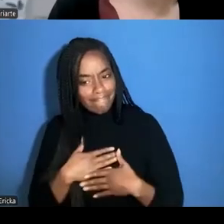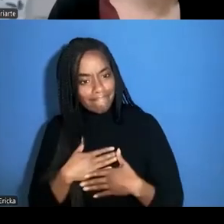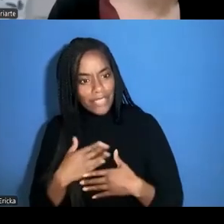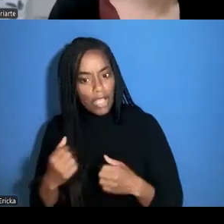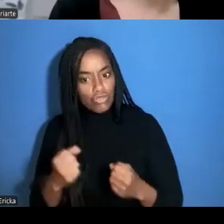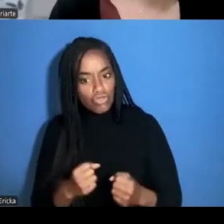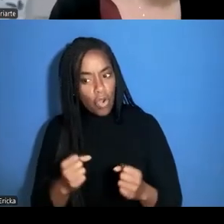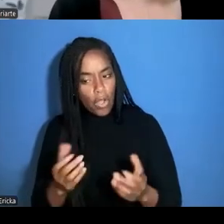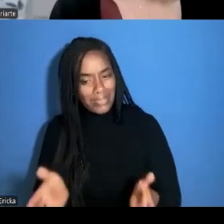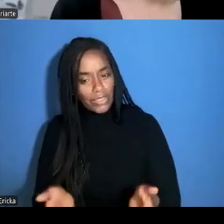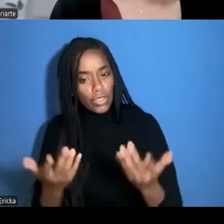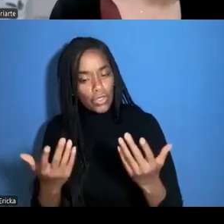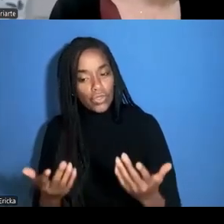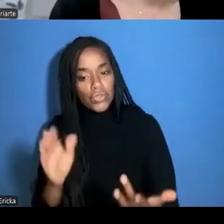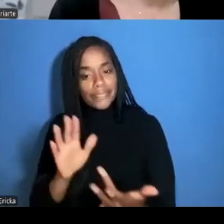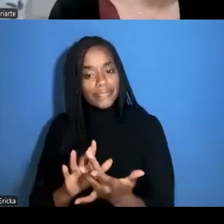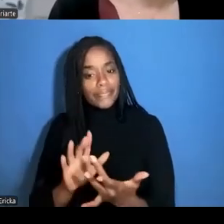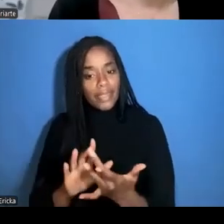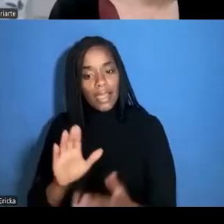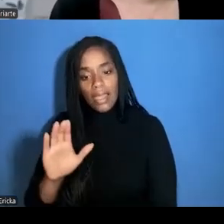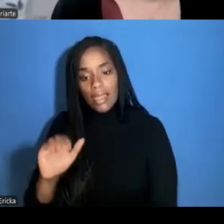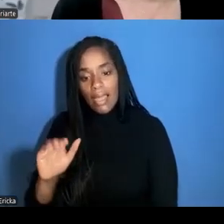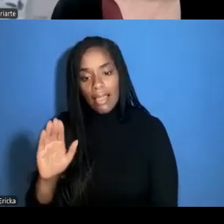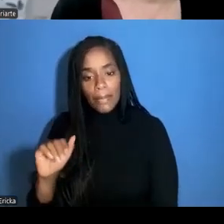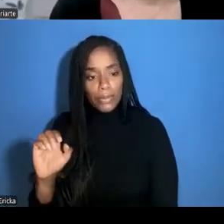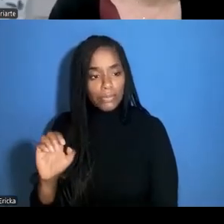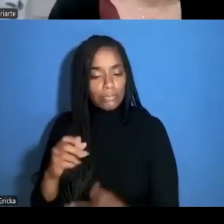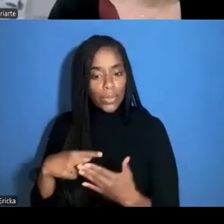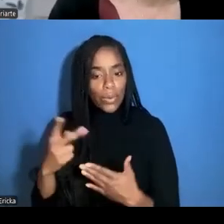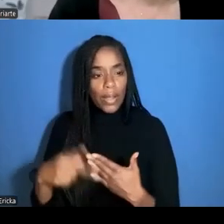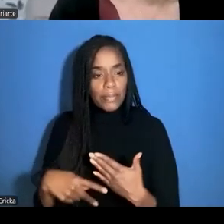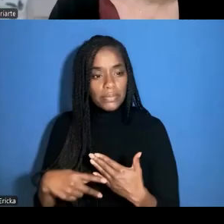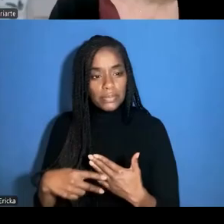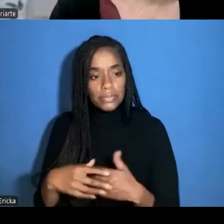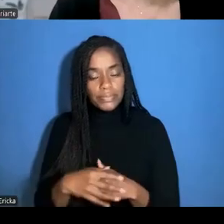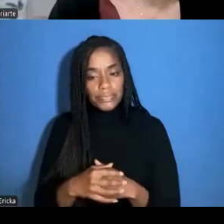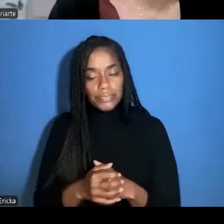program to see if you're going to owe